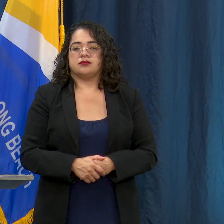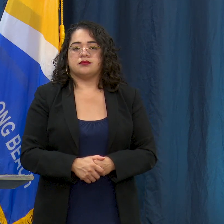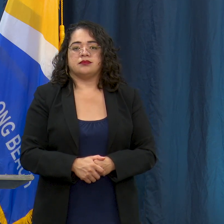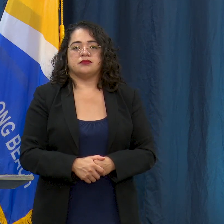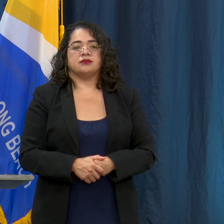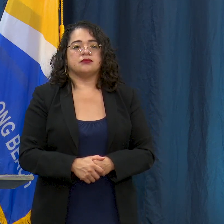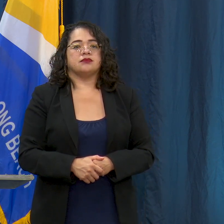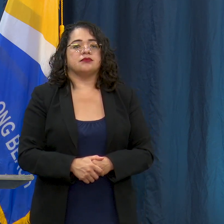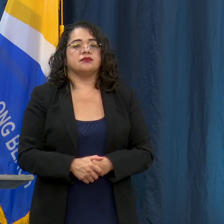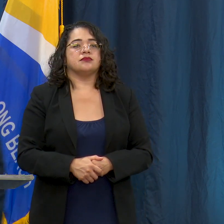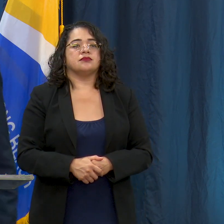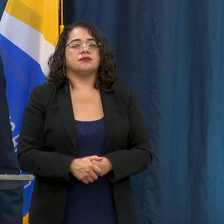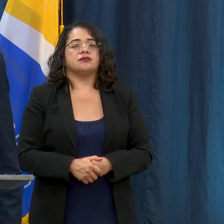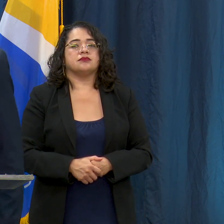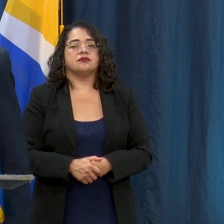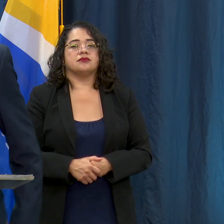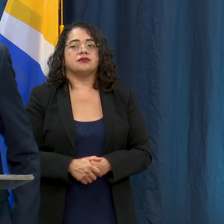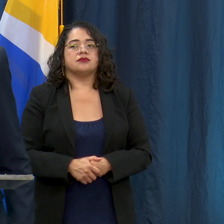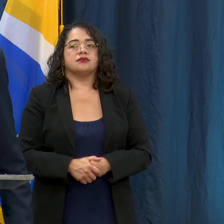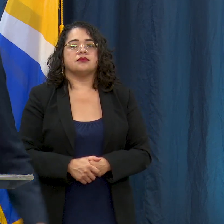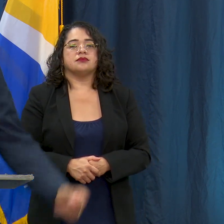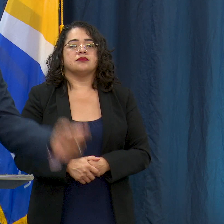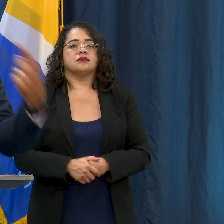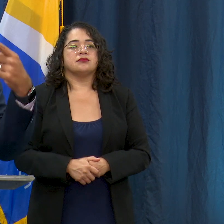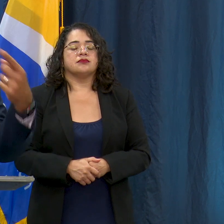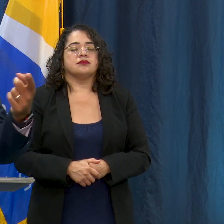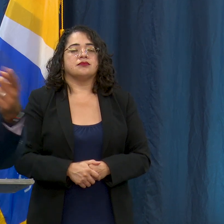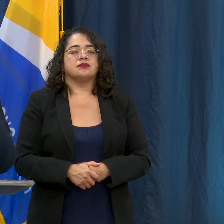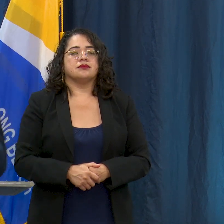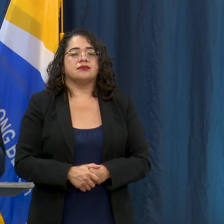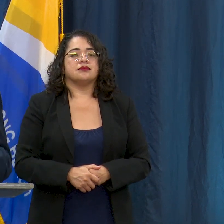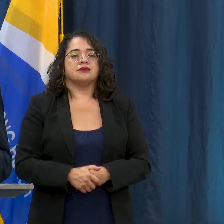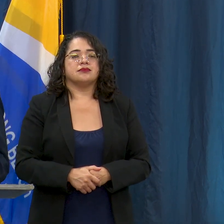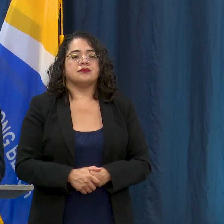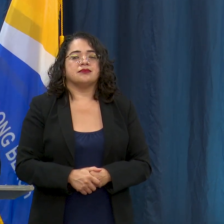Okay, we're going to do questions and if there's questions for me first and